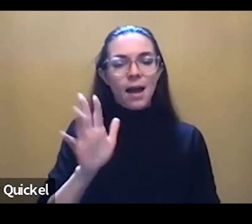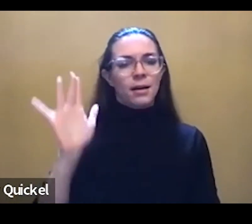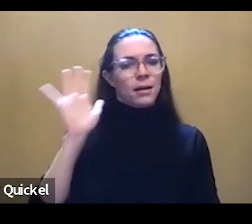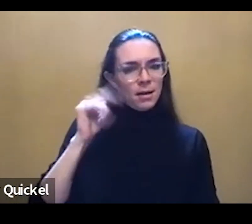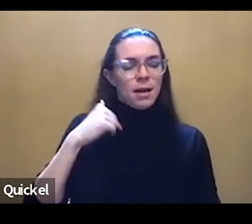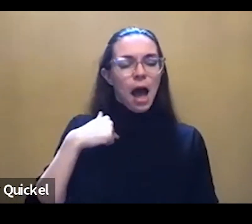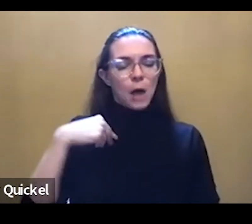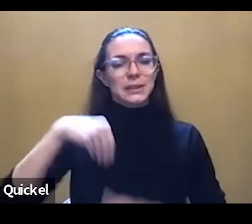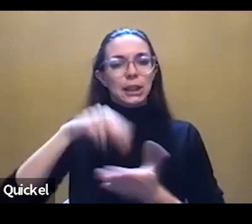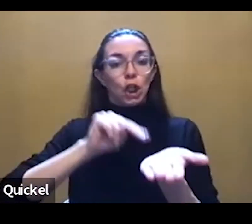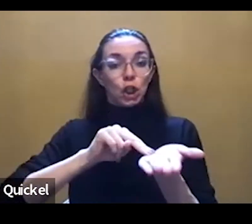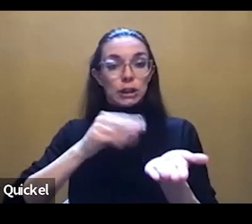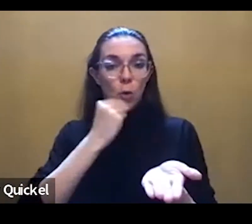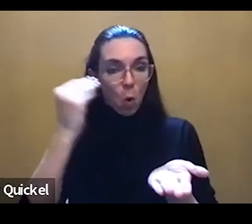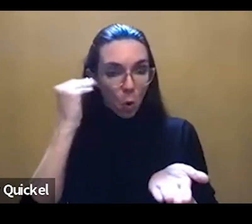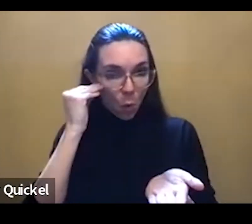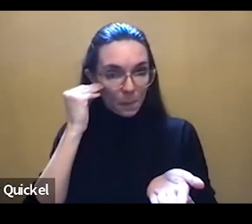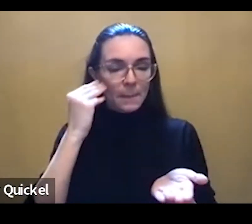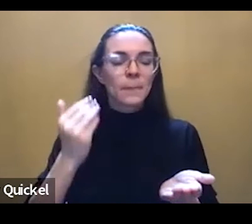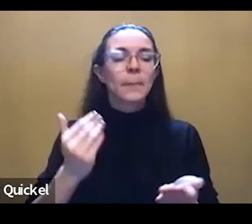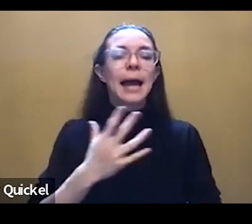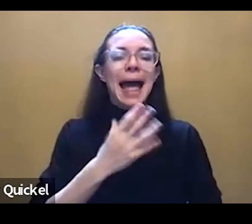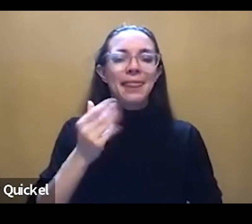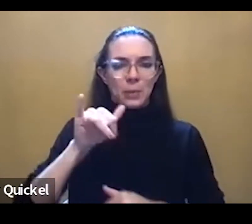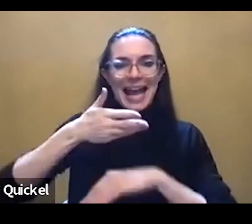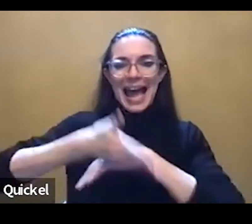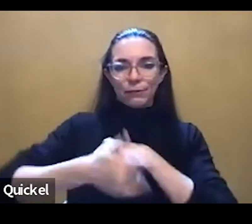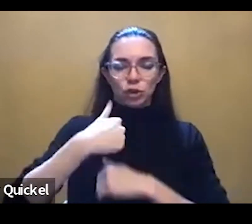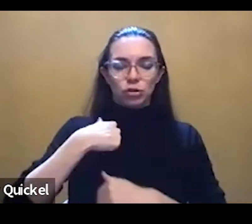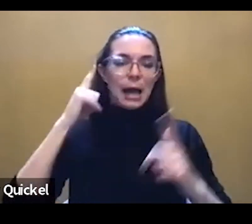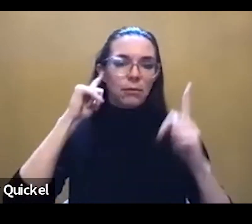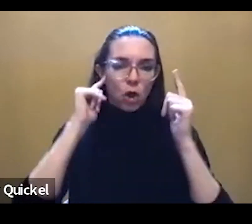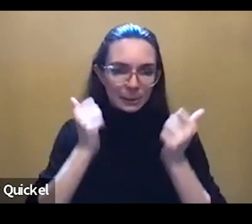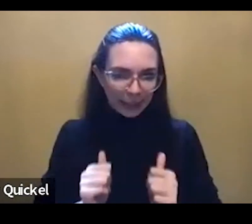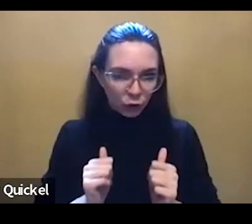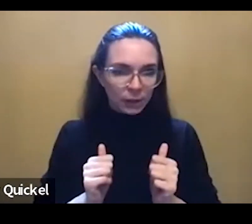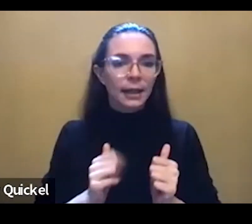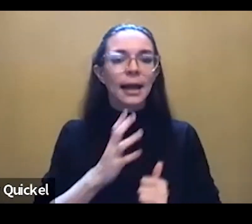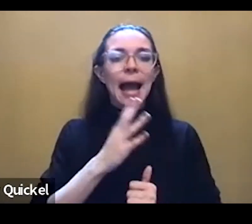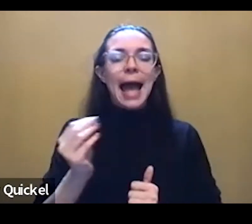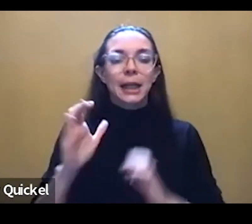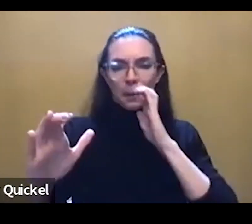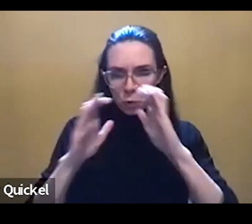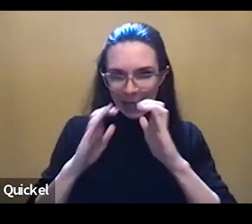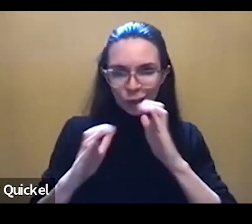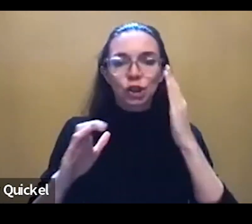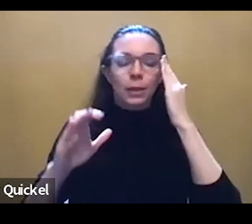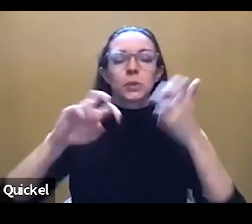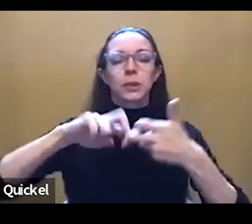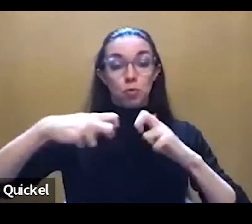in a nursing home and this is after I had lost my hearing and communication was a problem. Even like